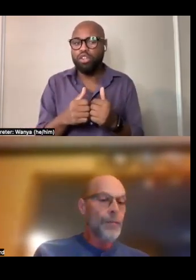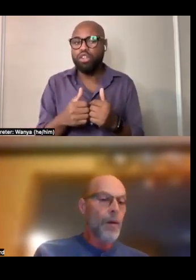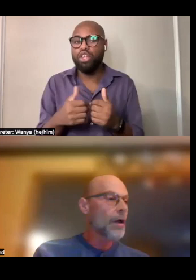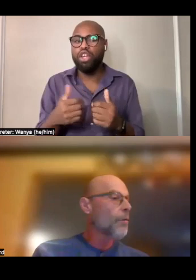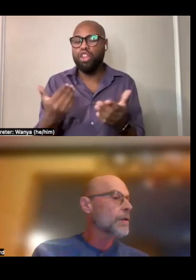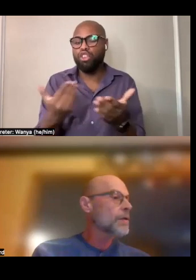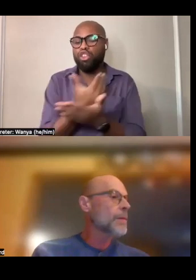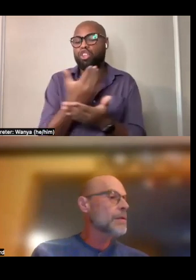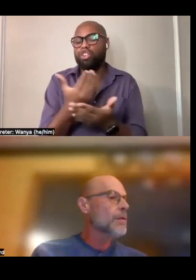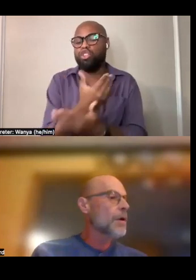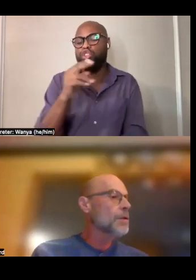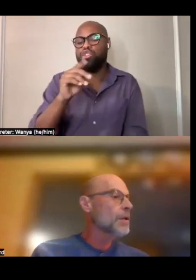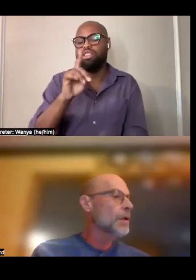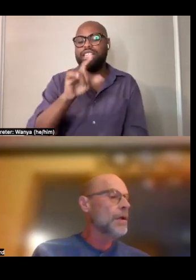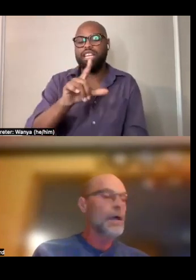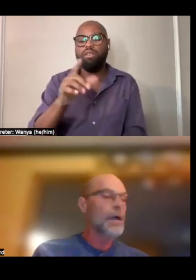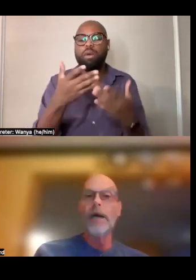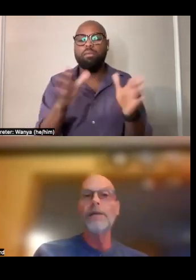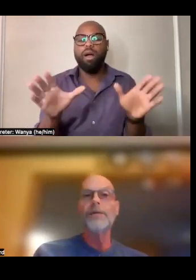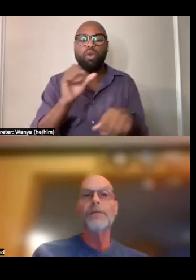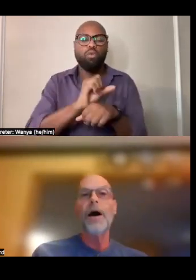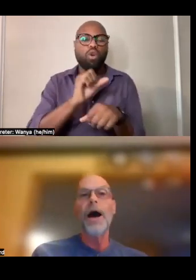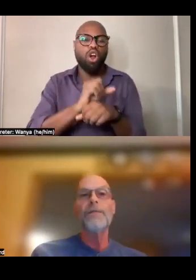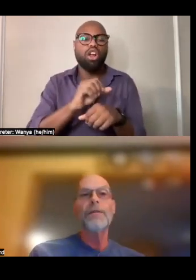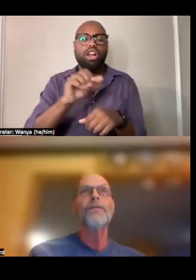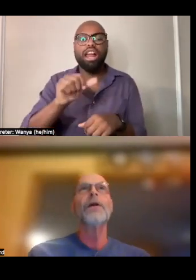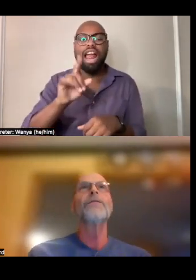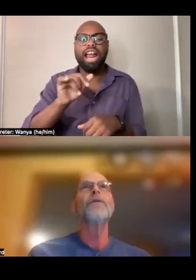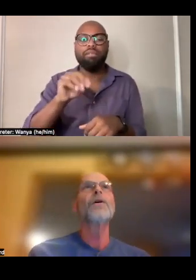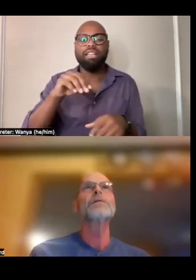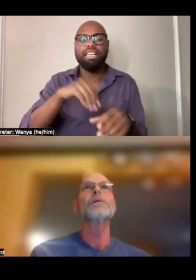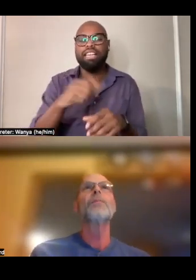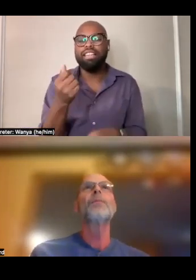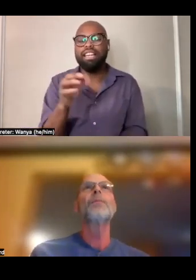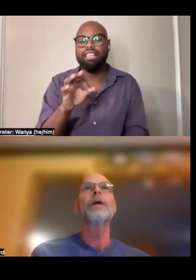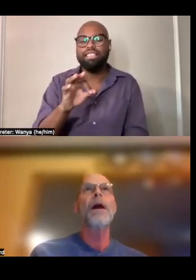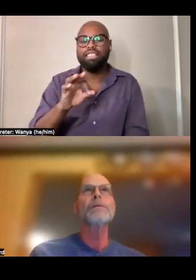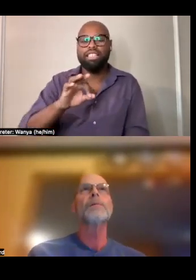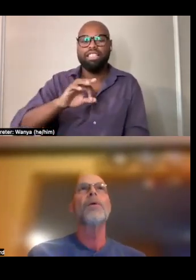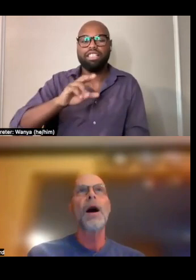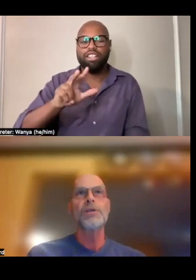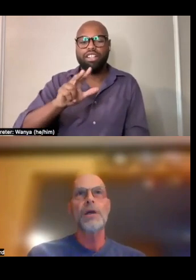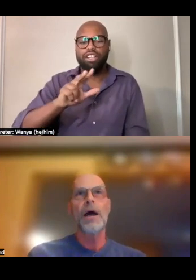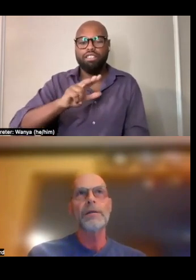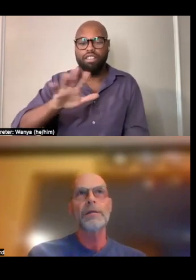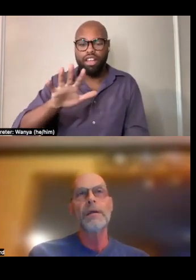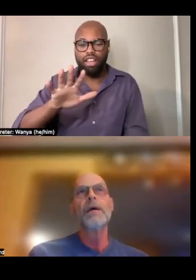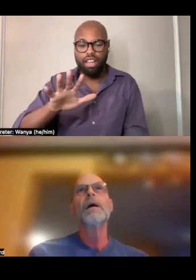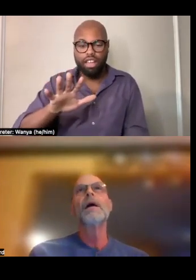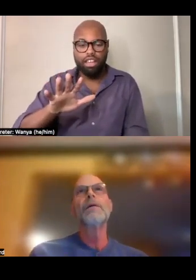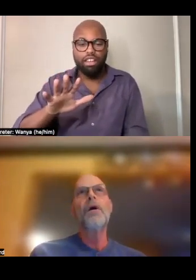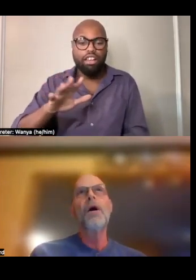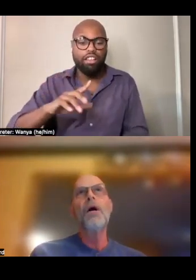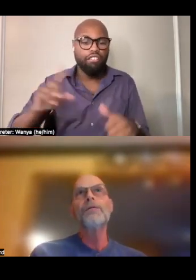the Public Works Administration in 1935. And the very first public housing project involved